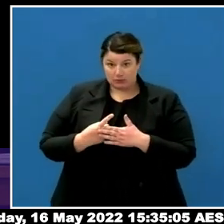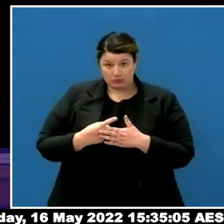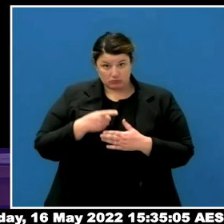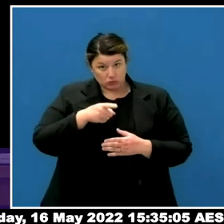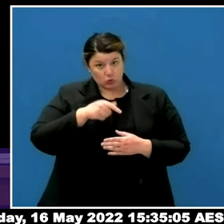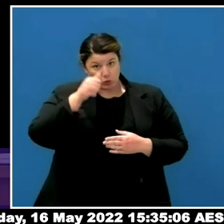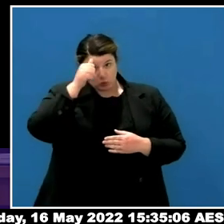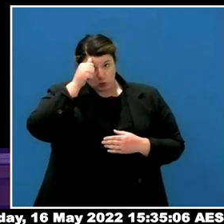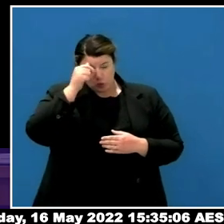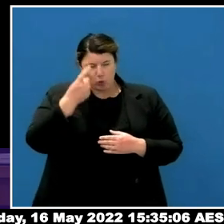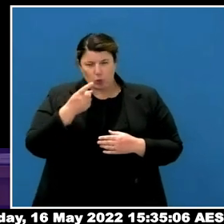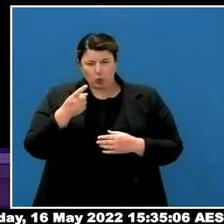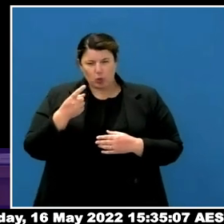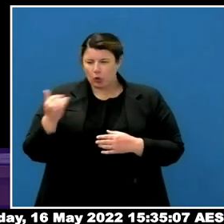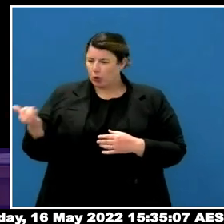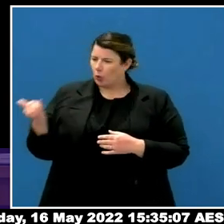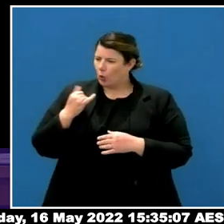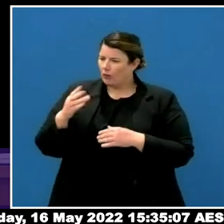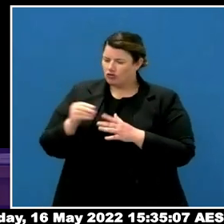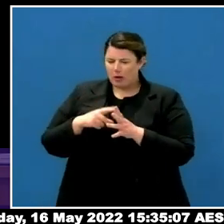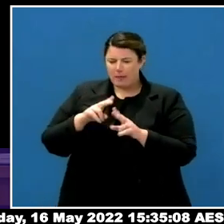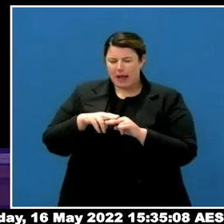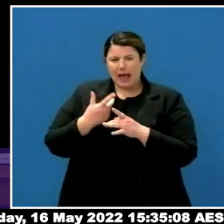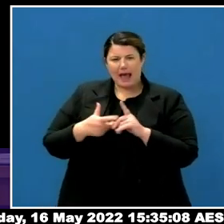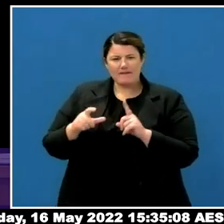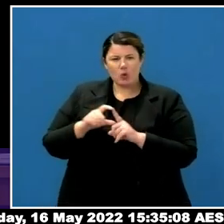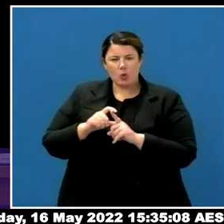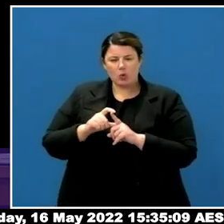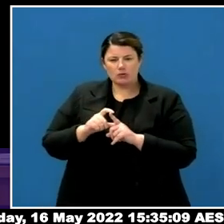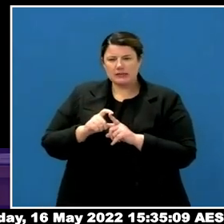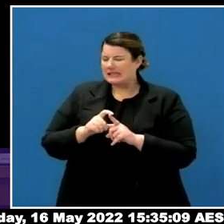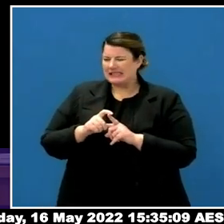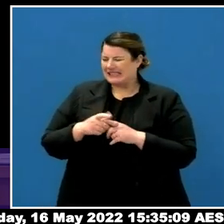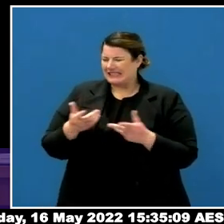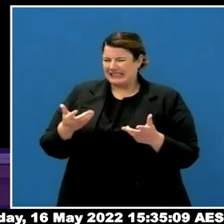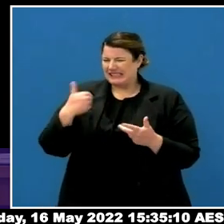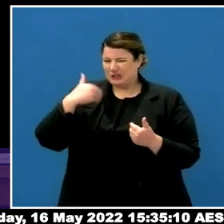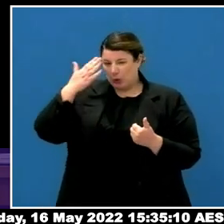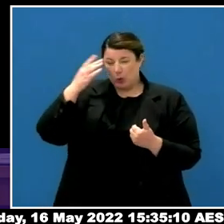No, it was somebody from head office, and I know it was a lady but I don't recall